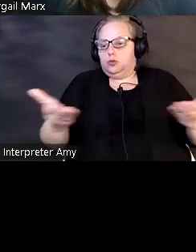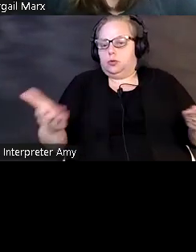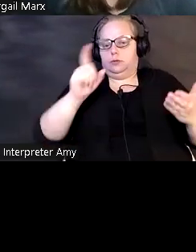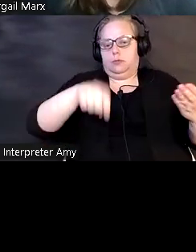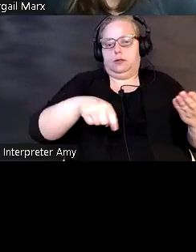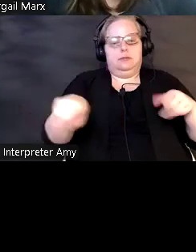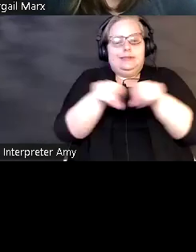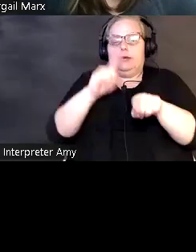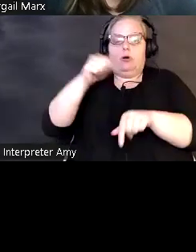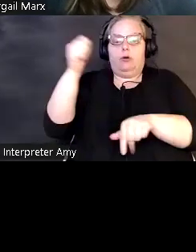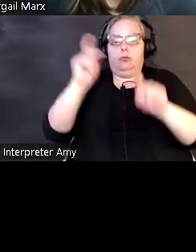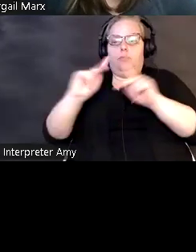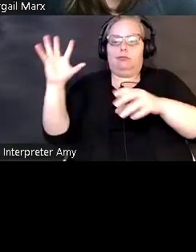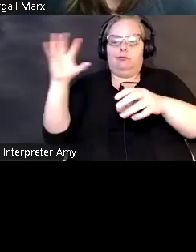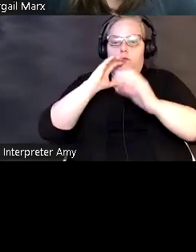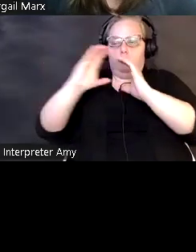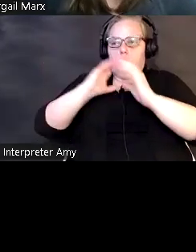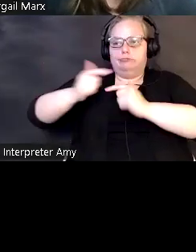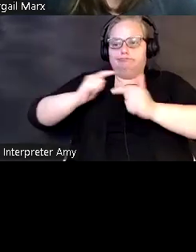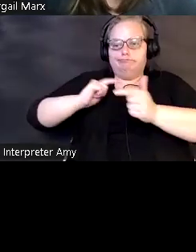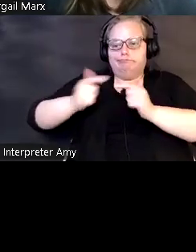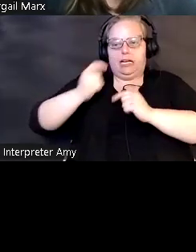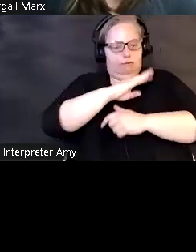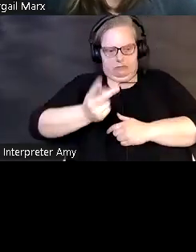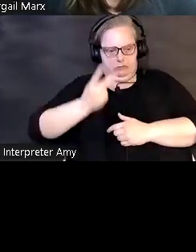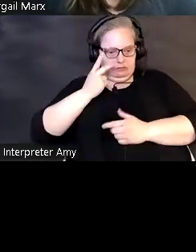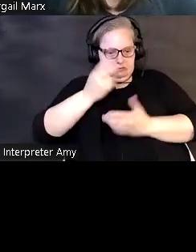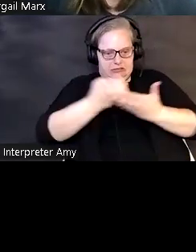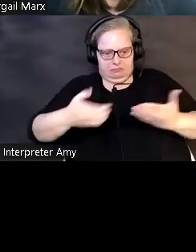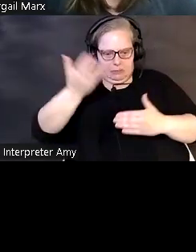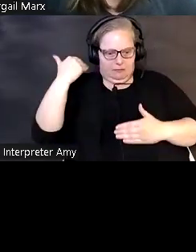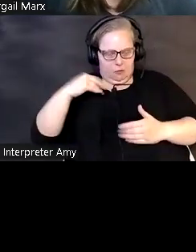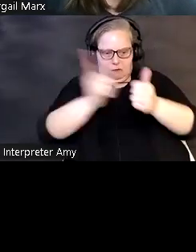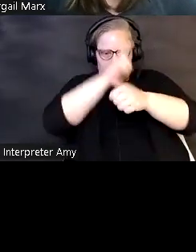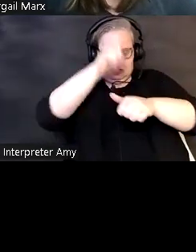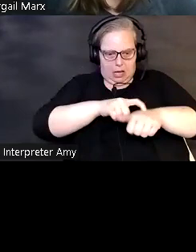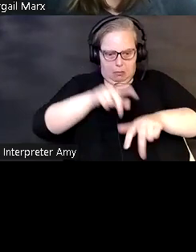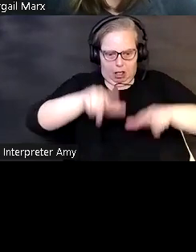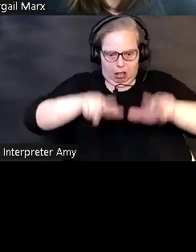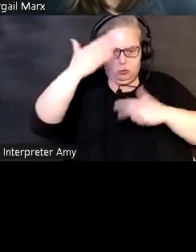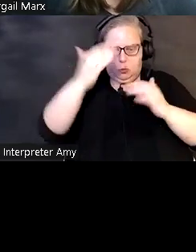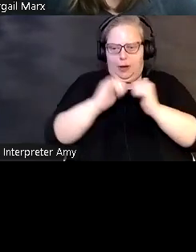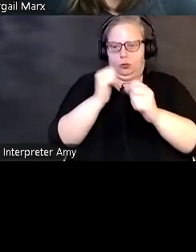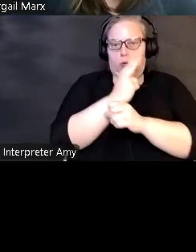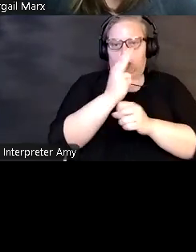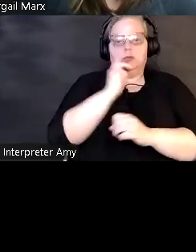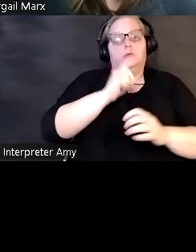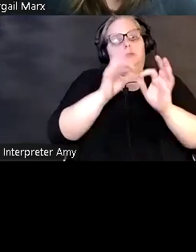So if you've never seen this device before or you don't know how to navigate it, it's going to be hard to model and support communication with that device.